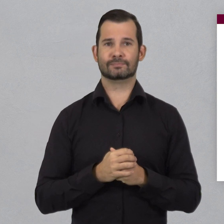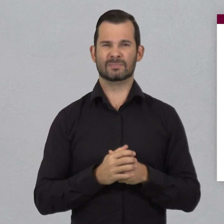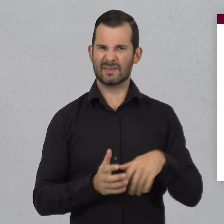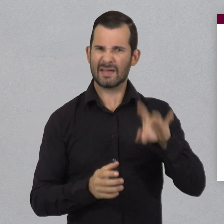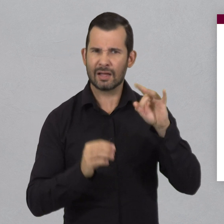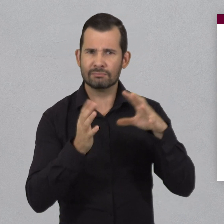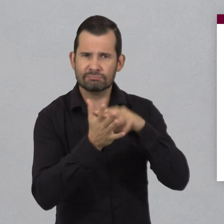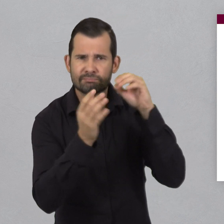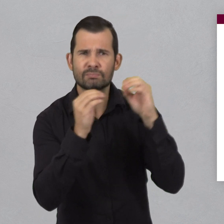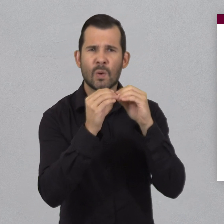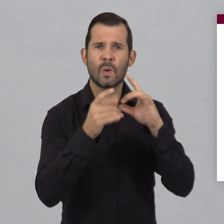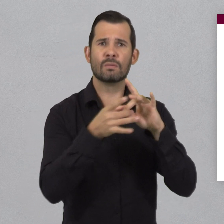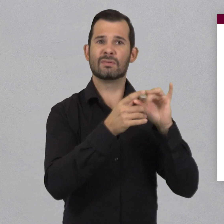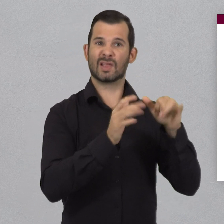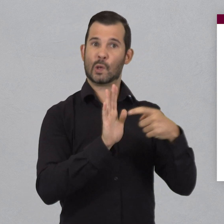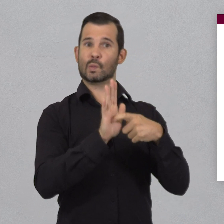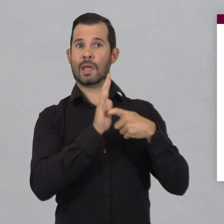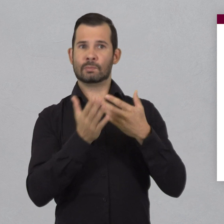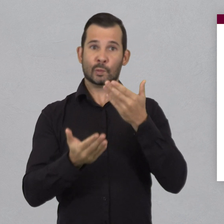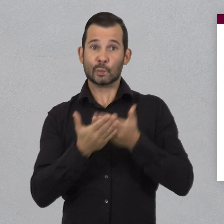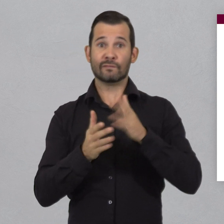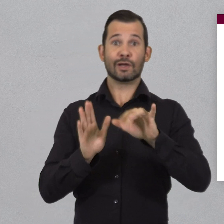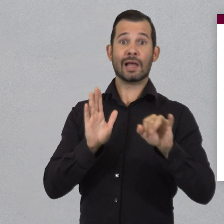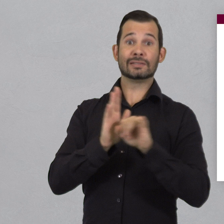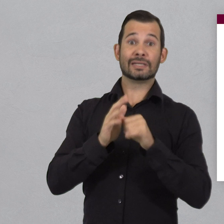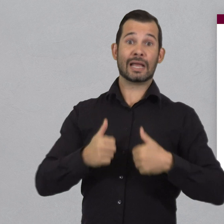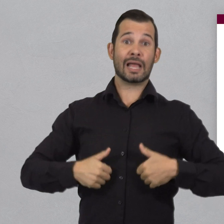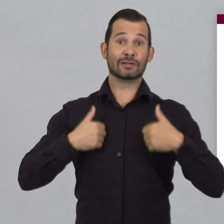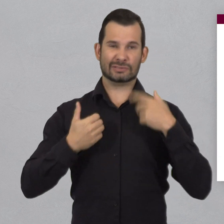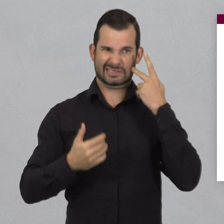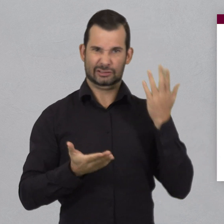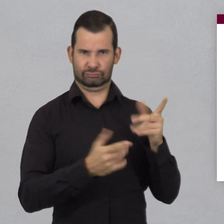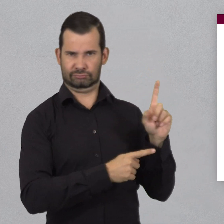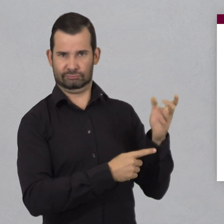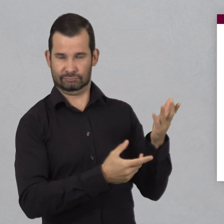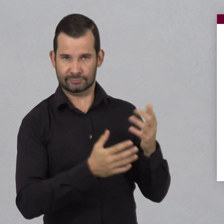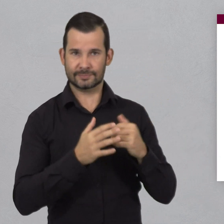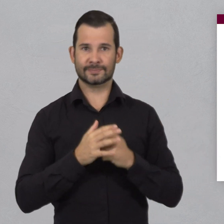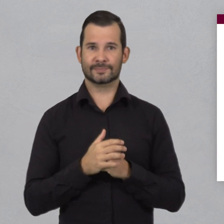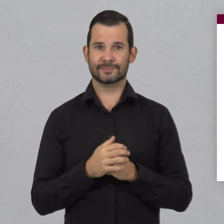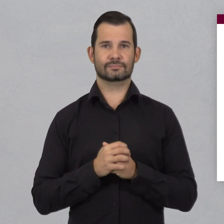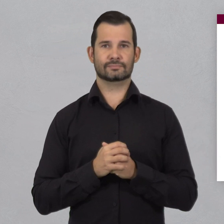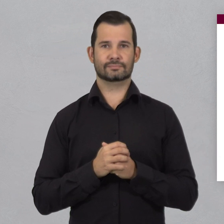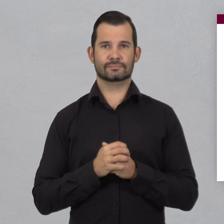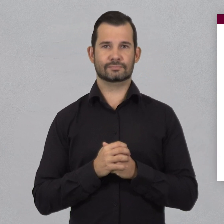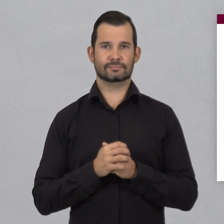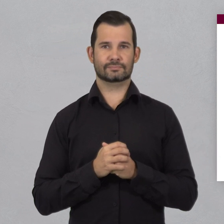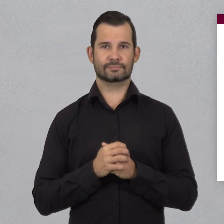Find out more about the requirements to prove your identity and address here.